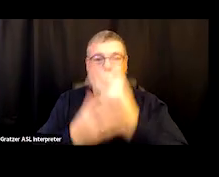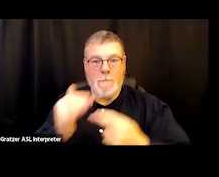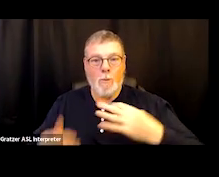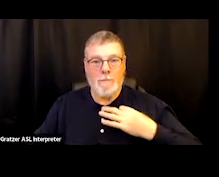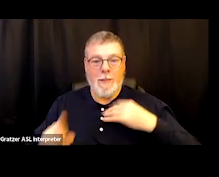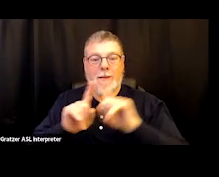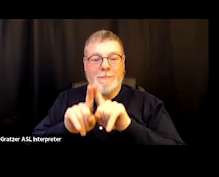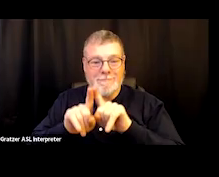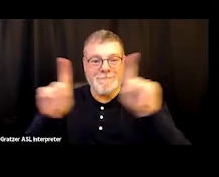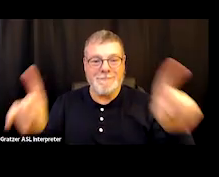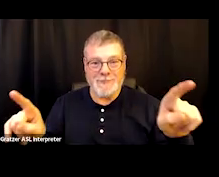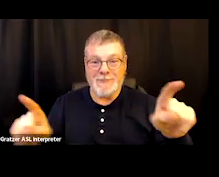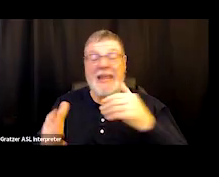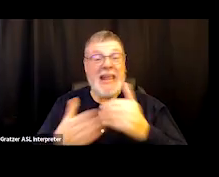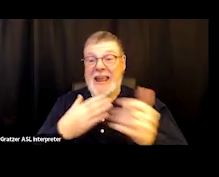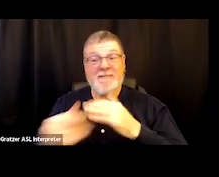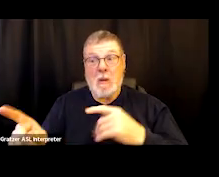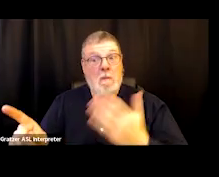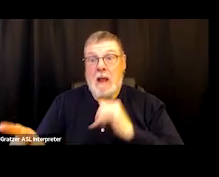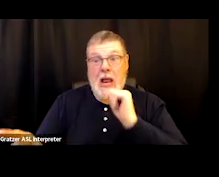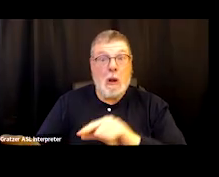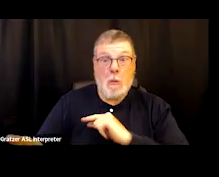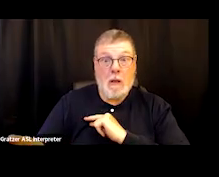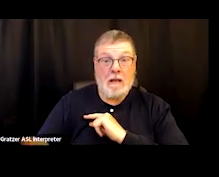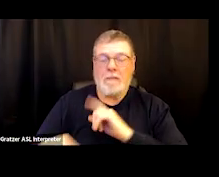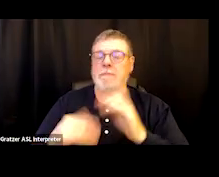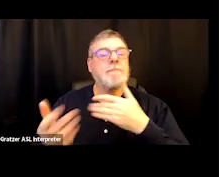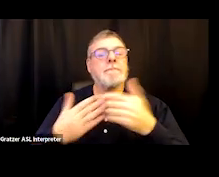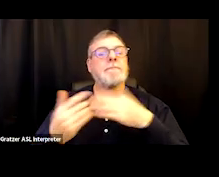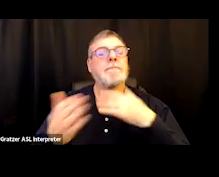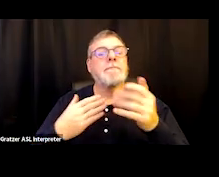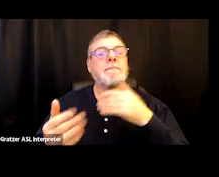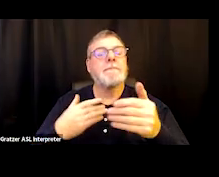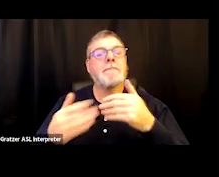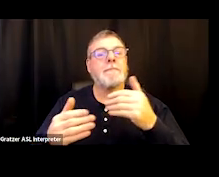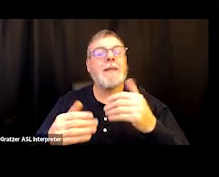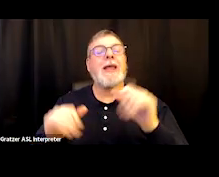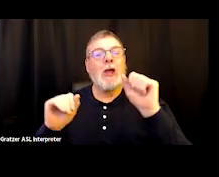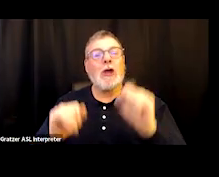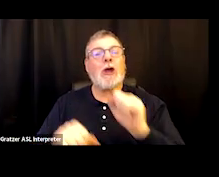even if you think the applicant might not qualify because they could qualify for another reason